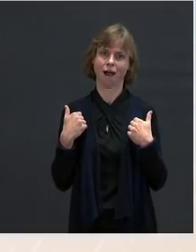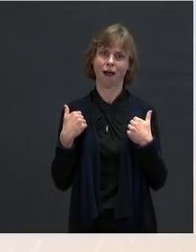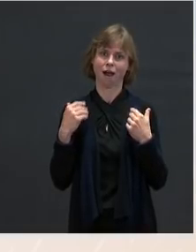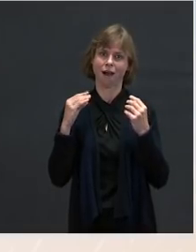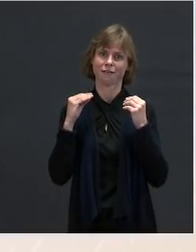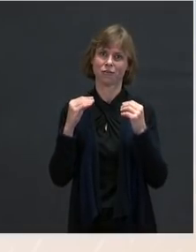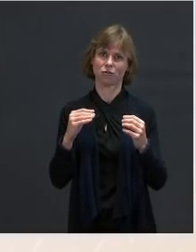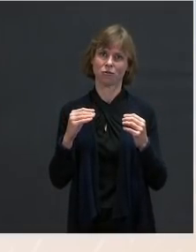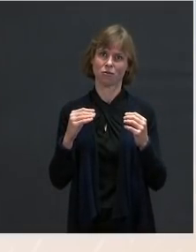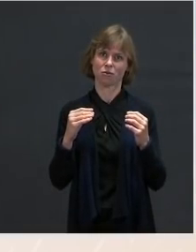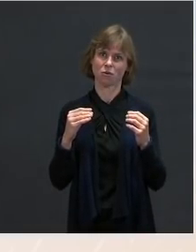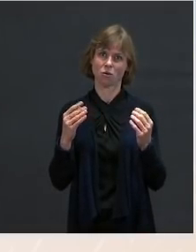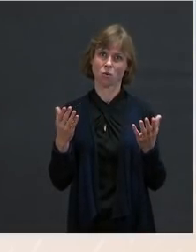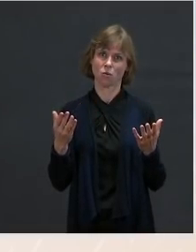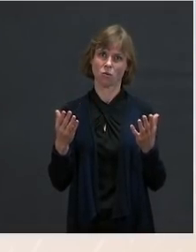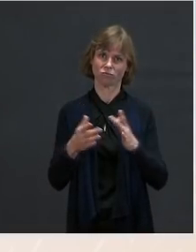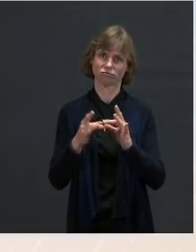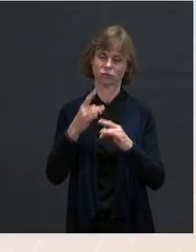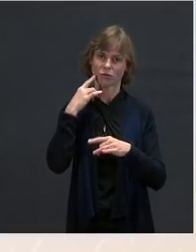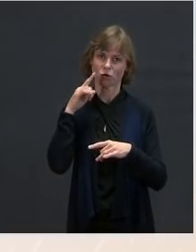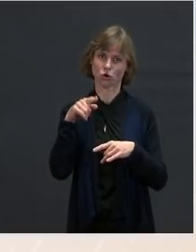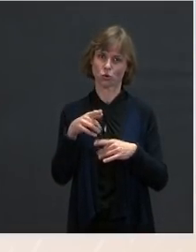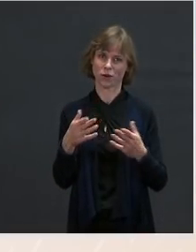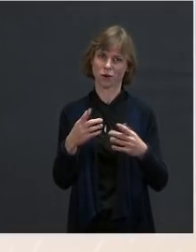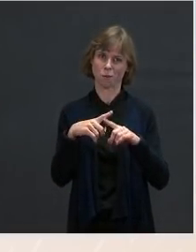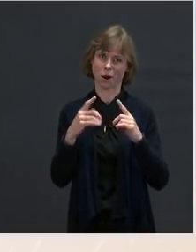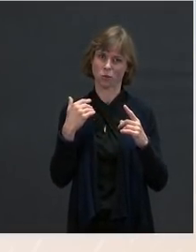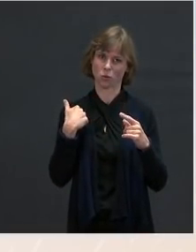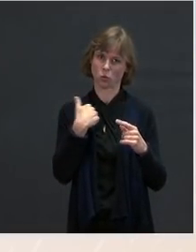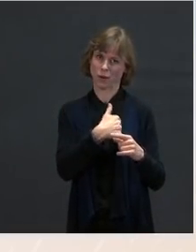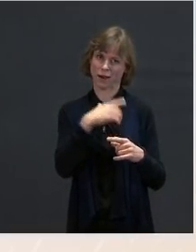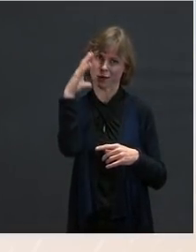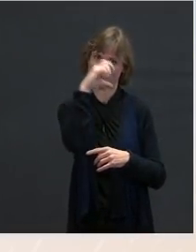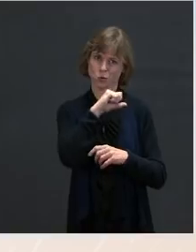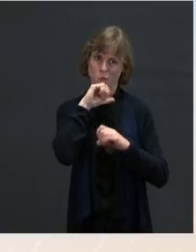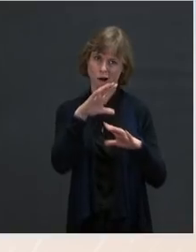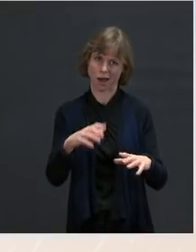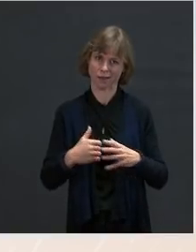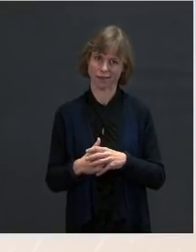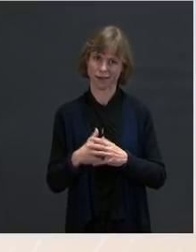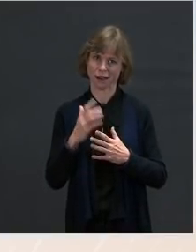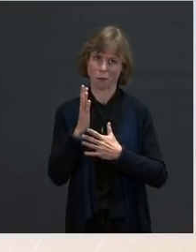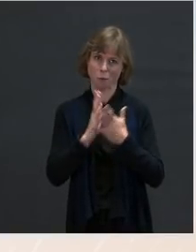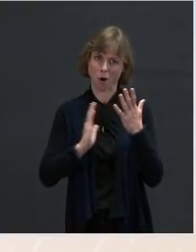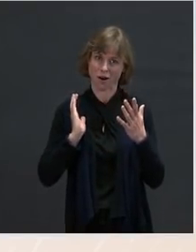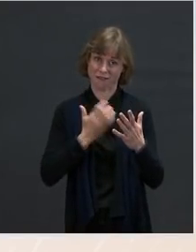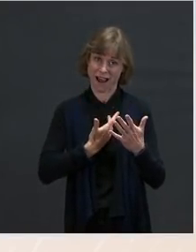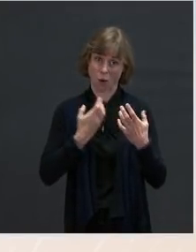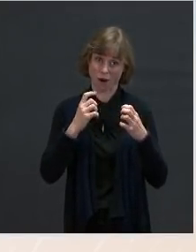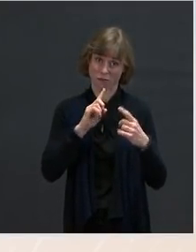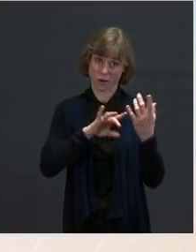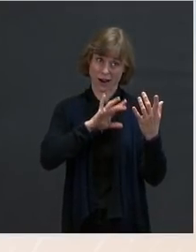but we are certainly -- we take nothing for granted. And part of our effort is not just reaching out to Republicans -- which we certainly are doing,